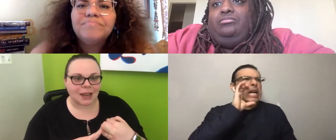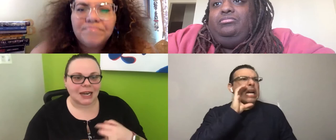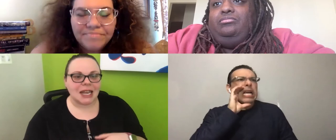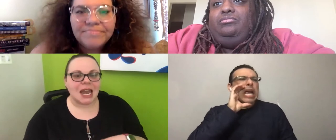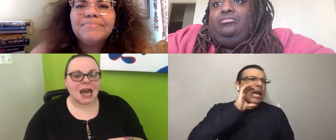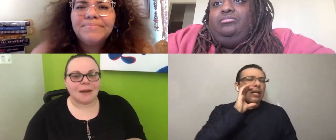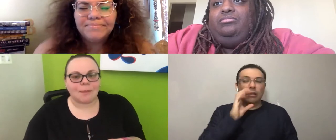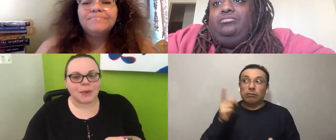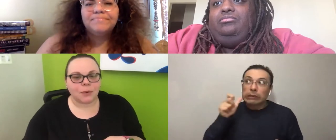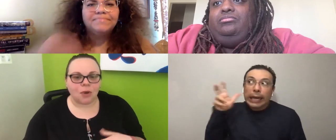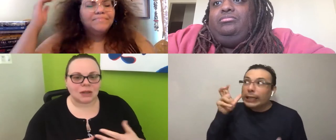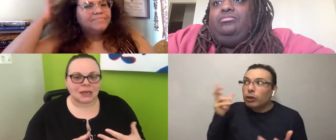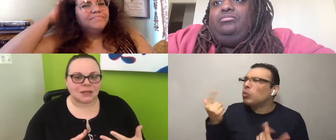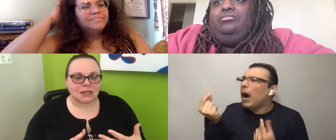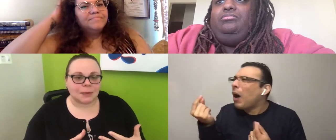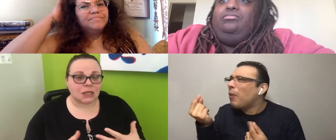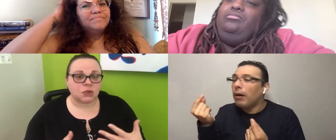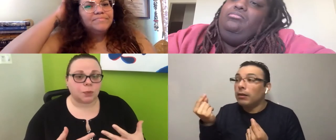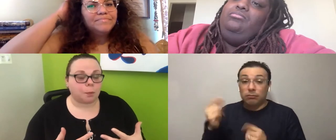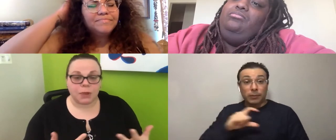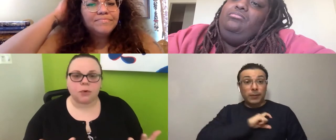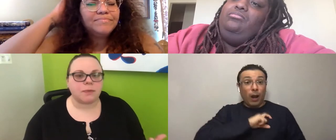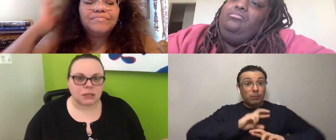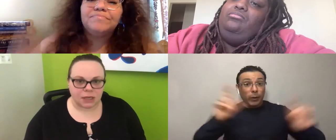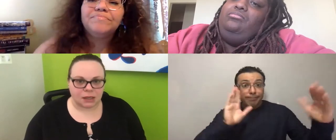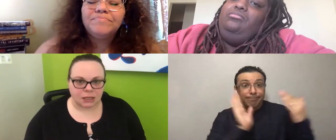people with all types of disabilities, people with mental illness, right?